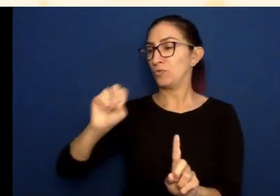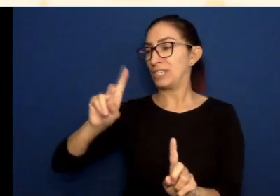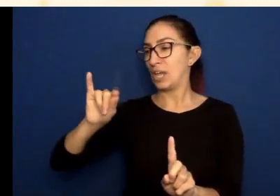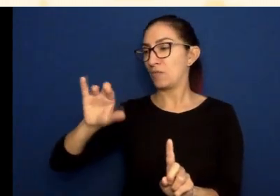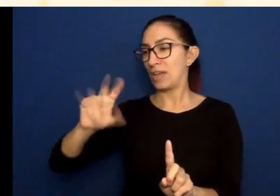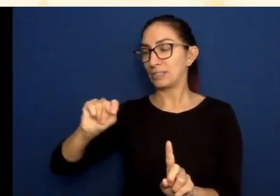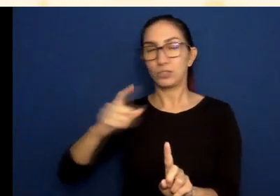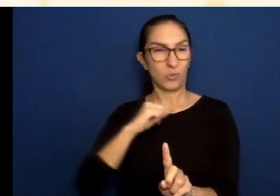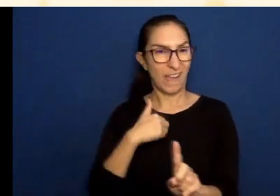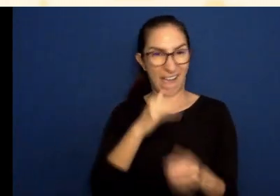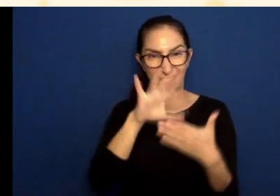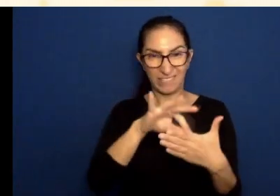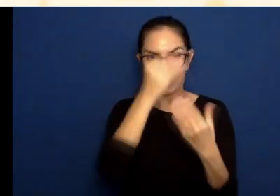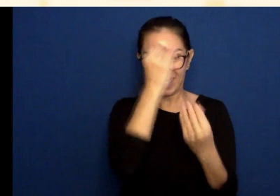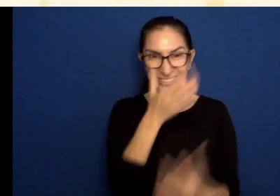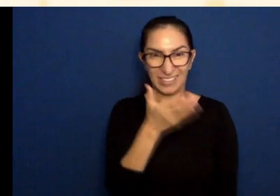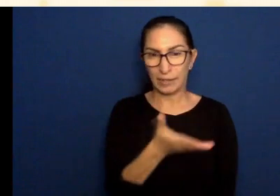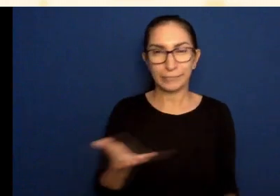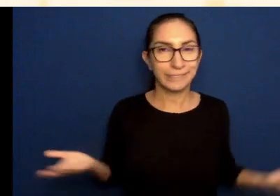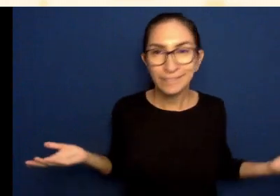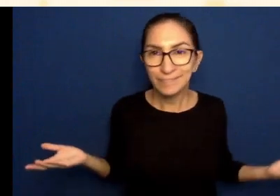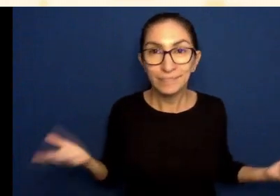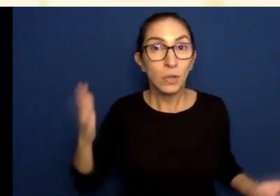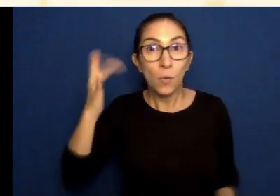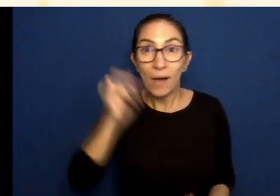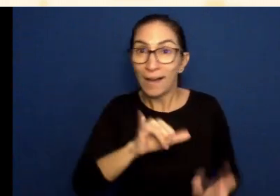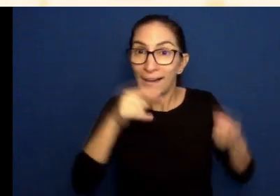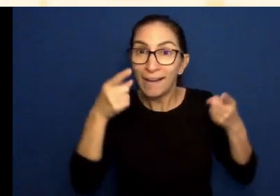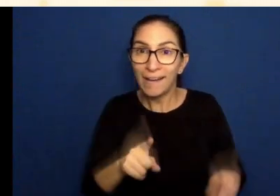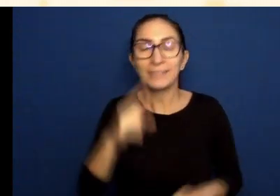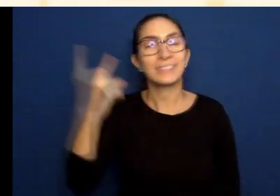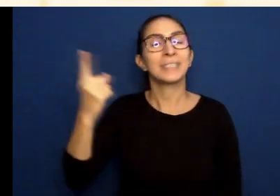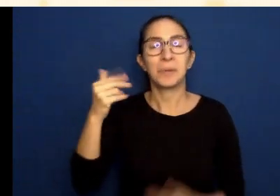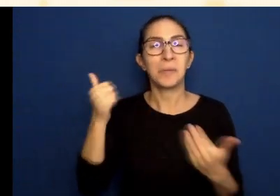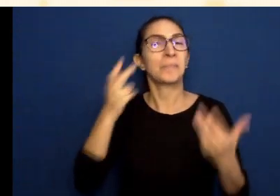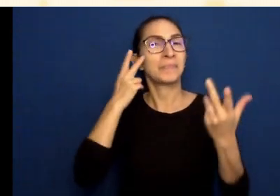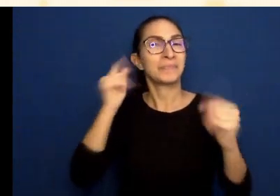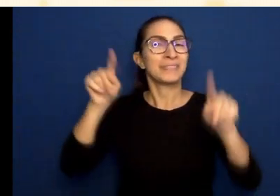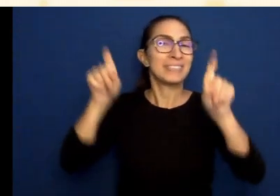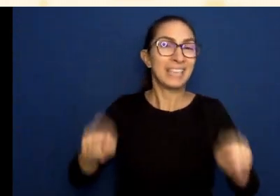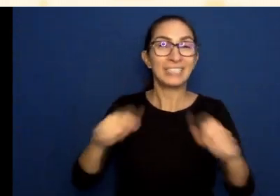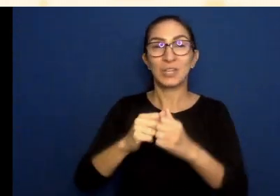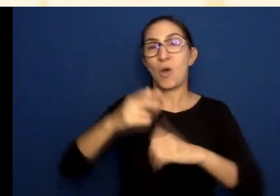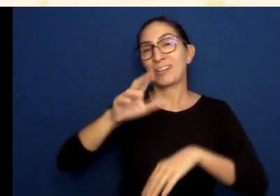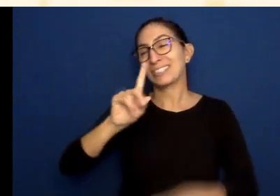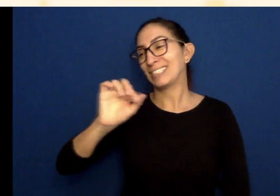When you actually put in the details to log in, it says, This page will redirect. So content doesn't really make sense